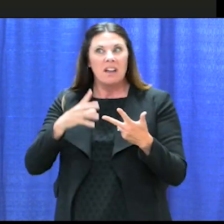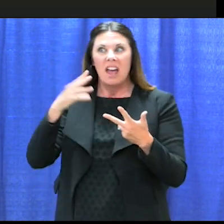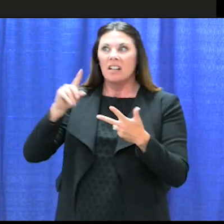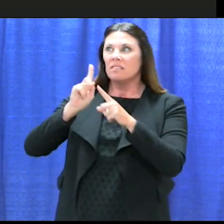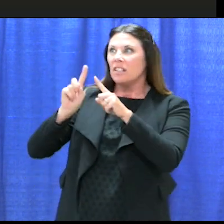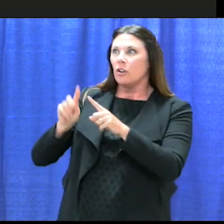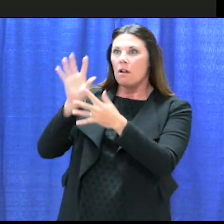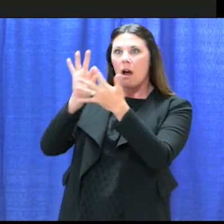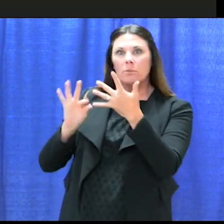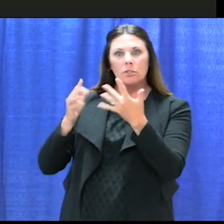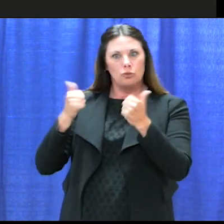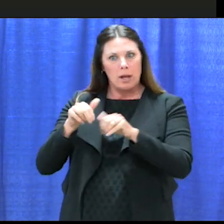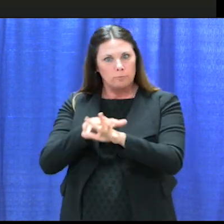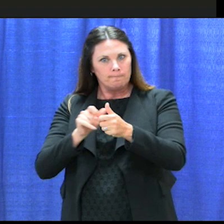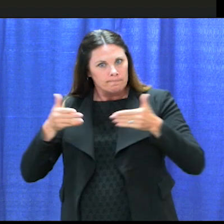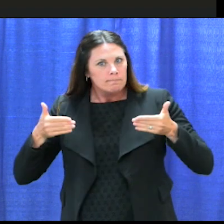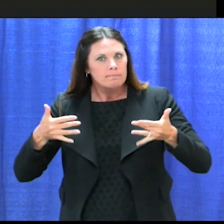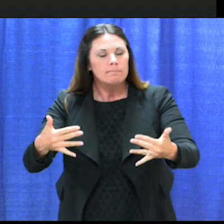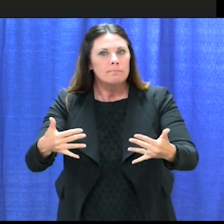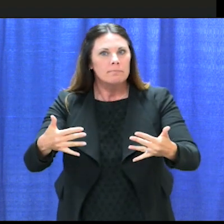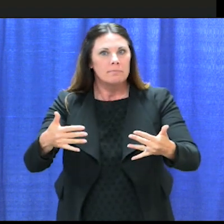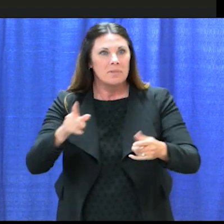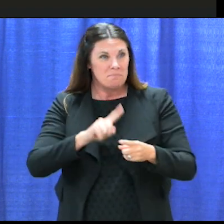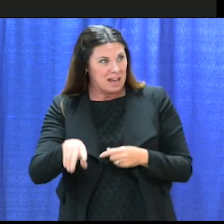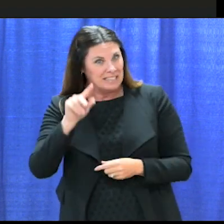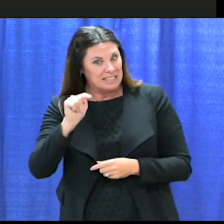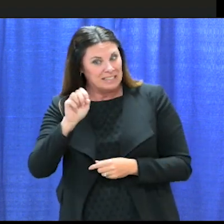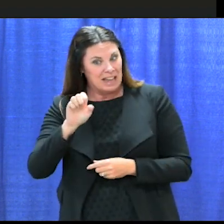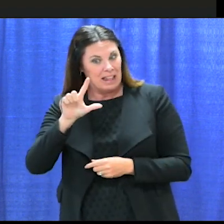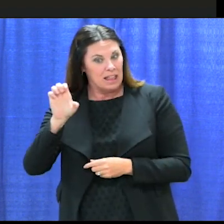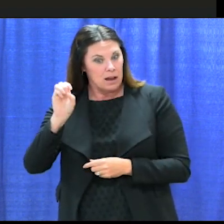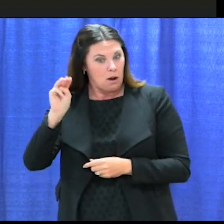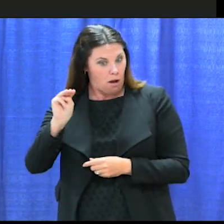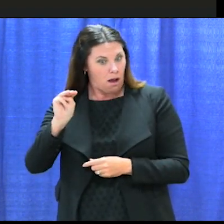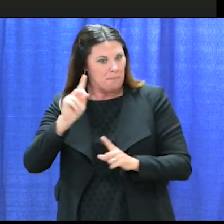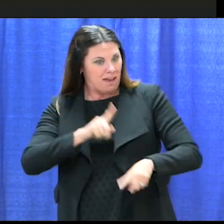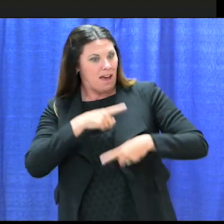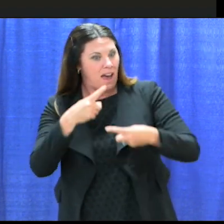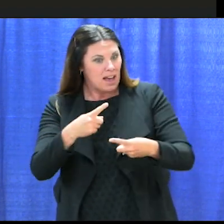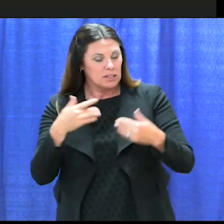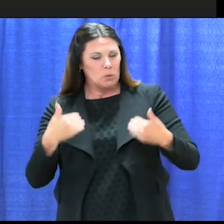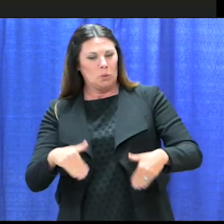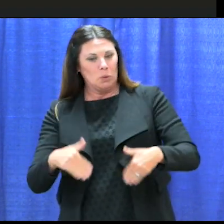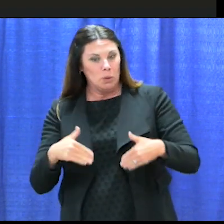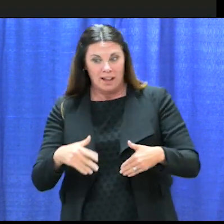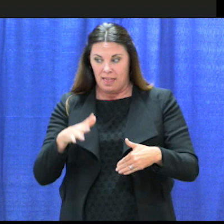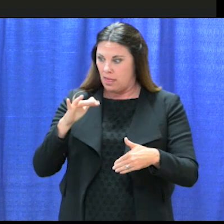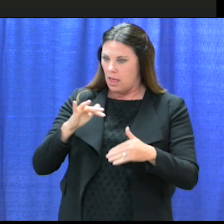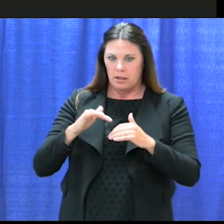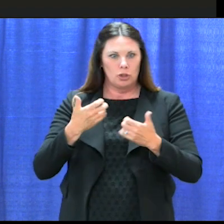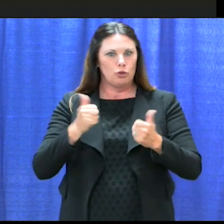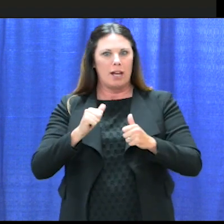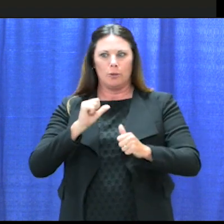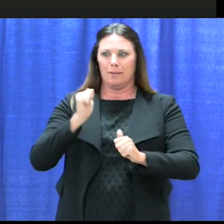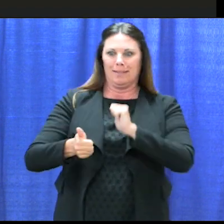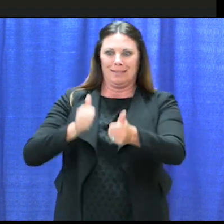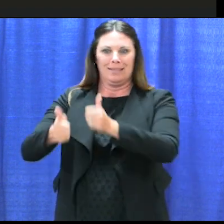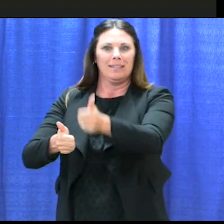But every step of the way Telecom has fought the access into many of its fiber lines.